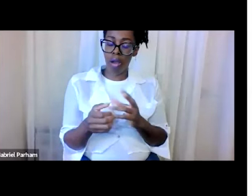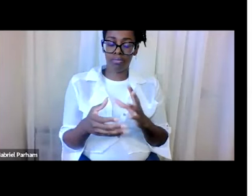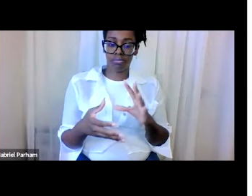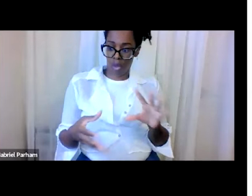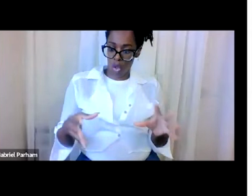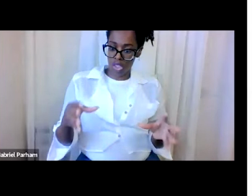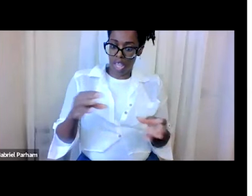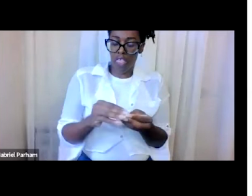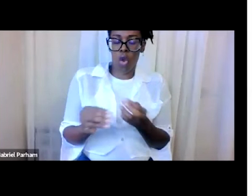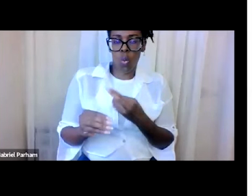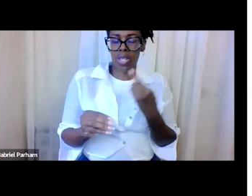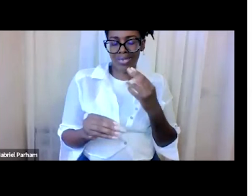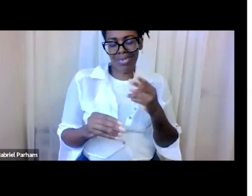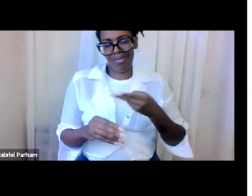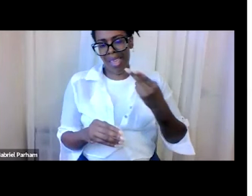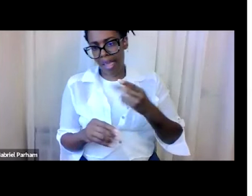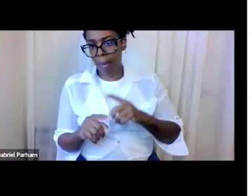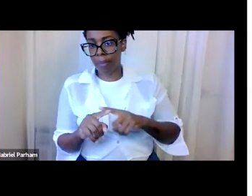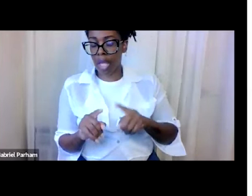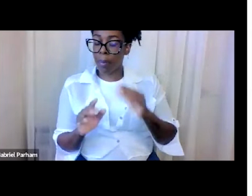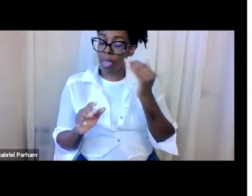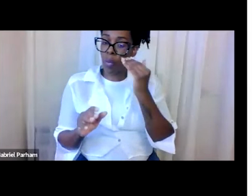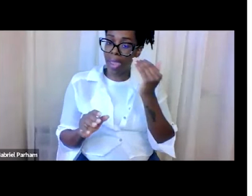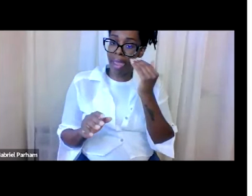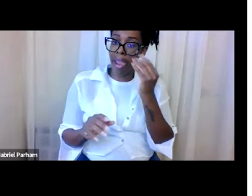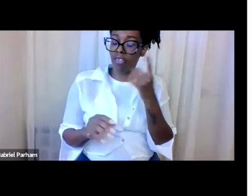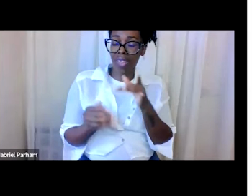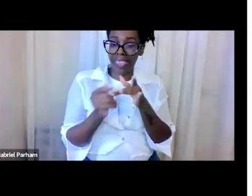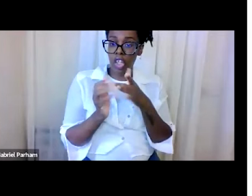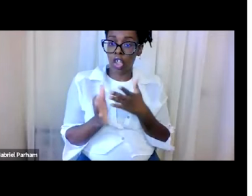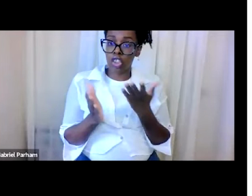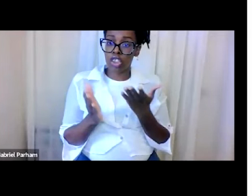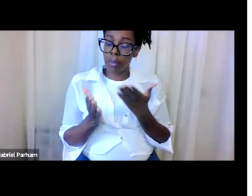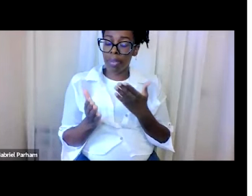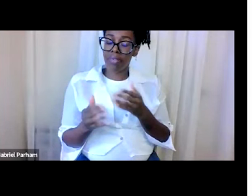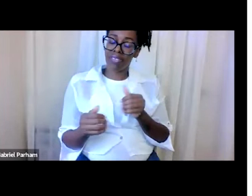but it's important to be aware of service members for those leaders who may be facing these issues.